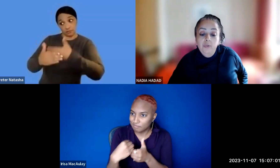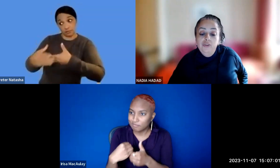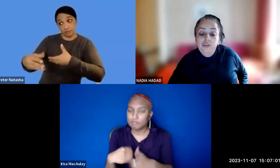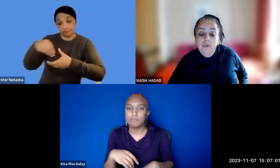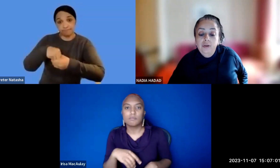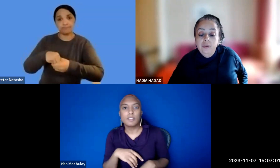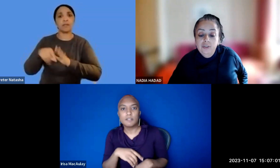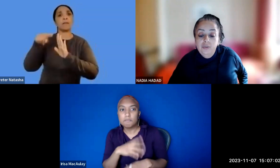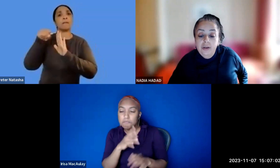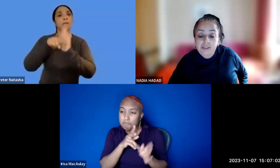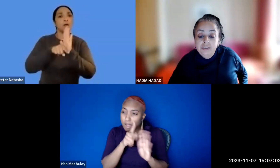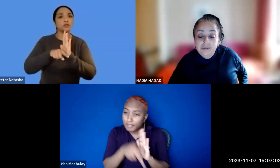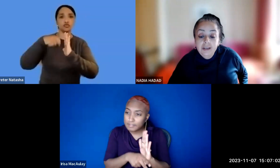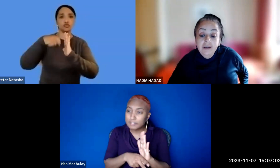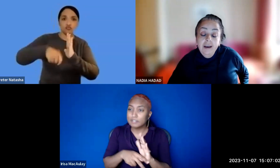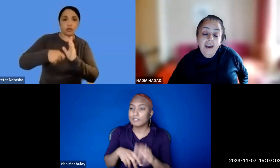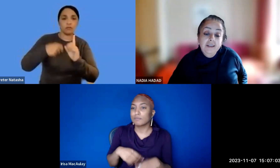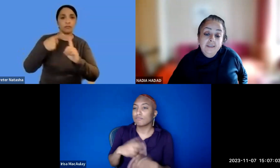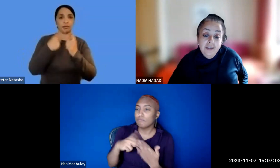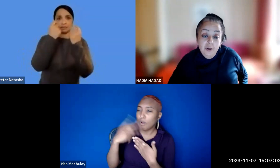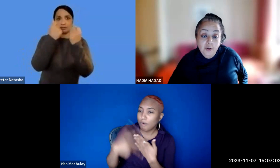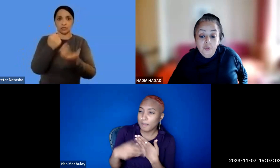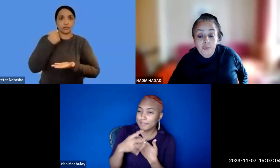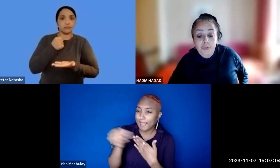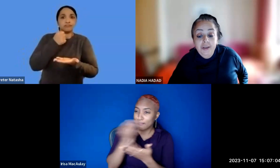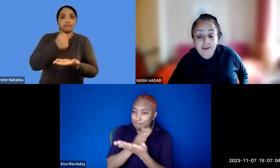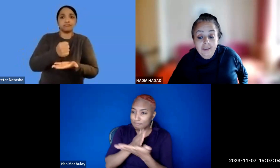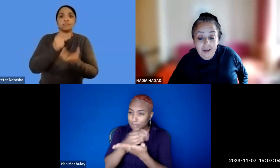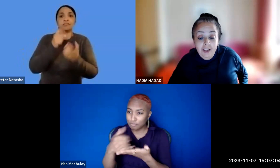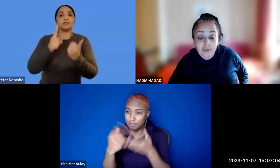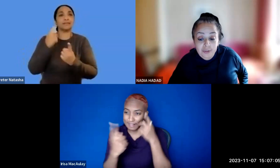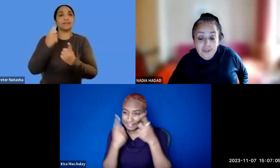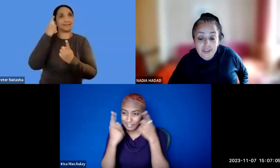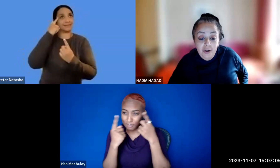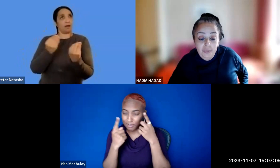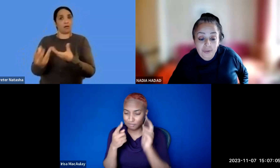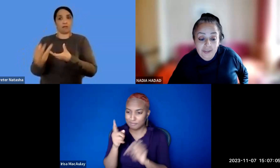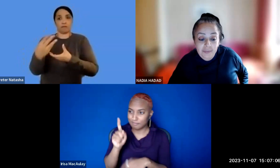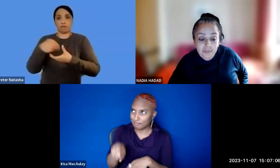and budgetary considerations and to be aligned with the CRPD.